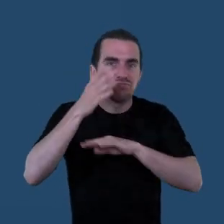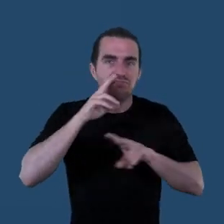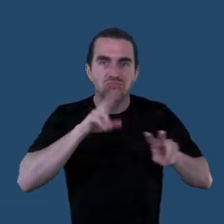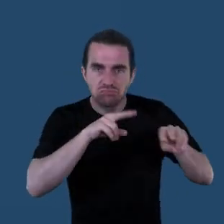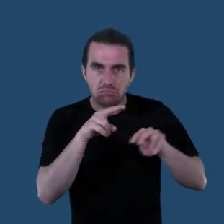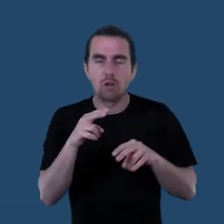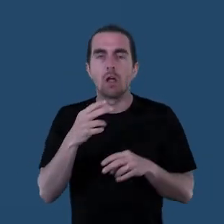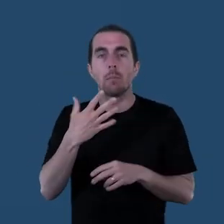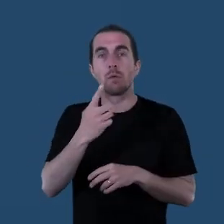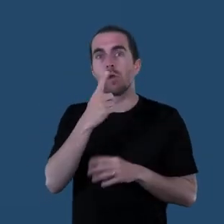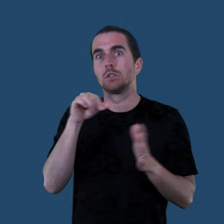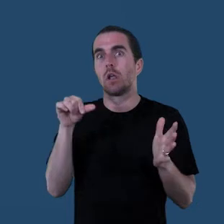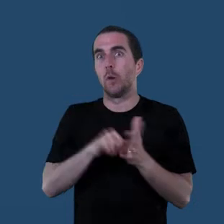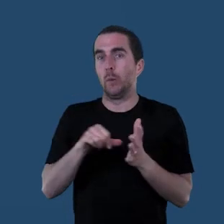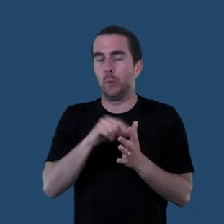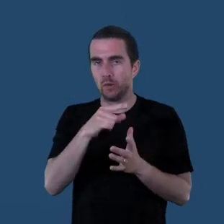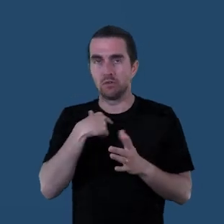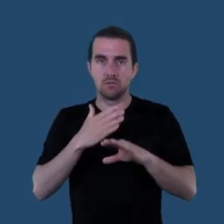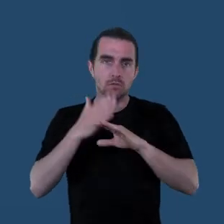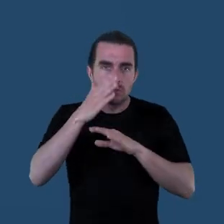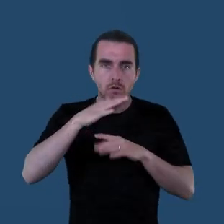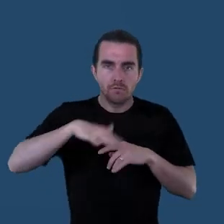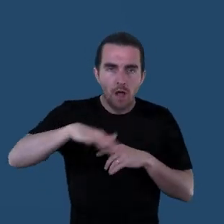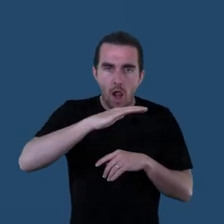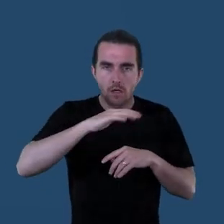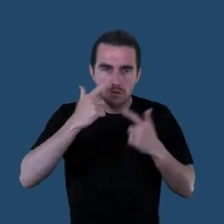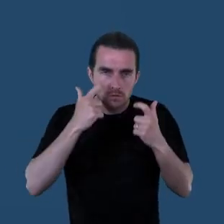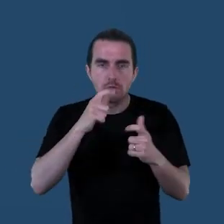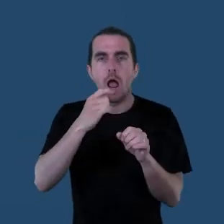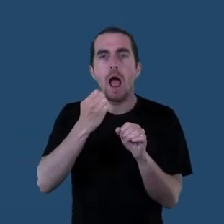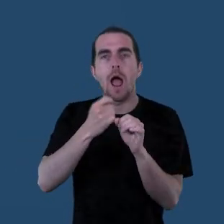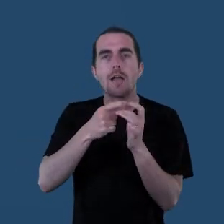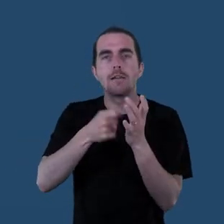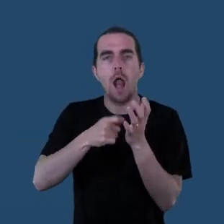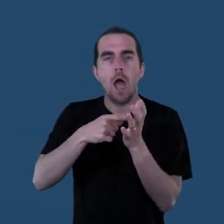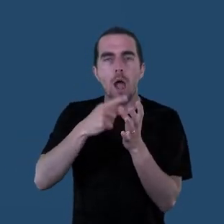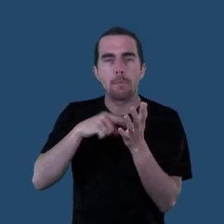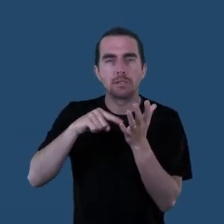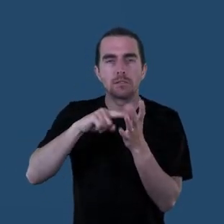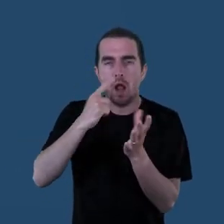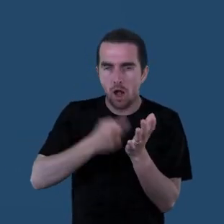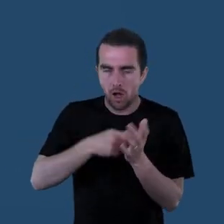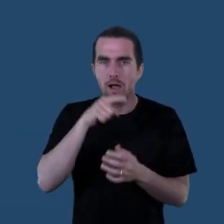Well, one challenging field expedition was when we worked in Gibraltar